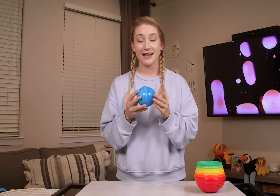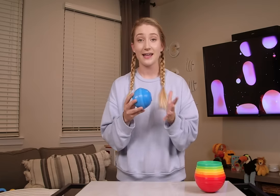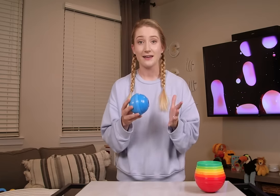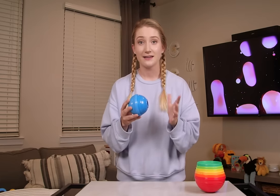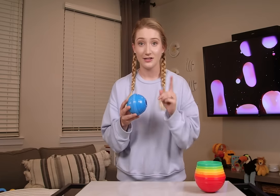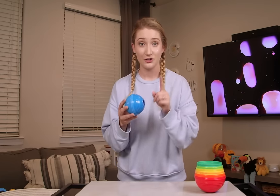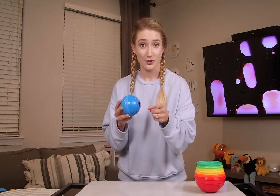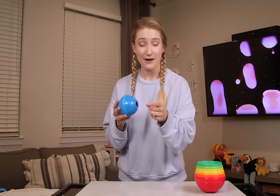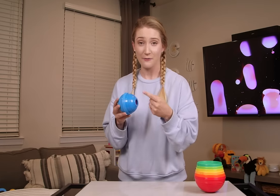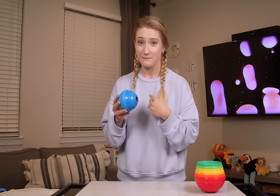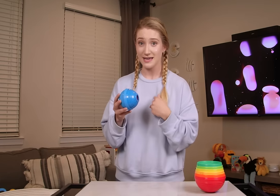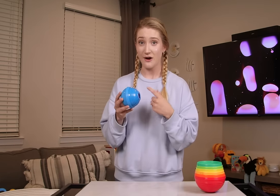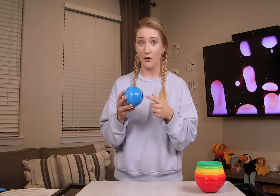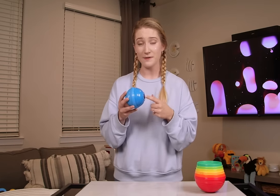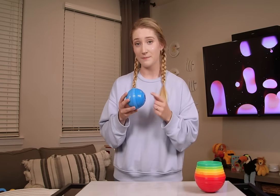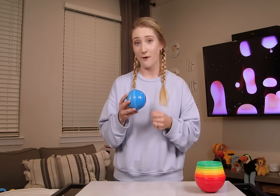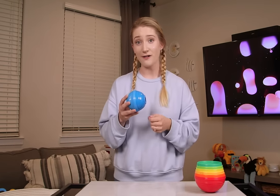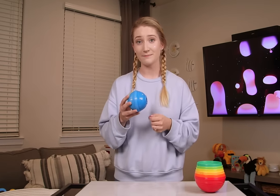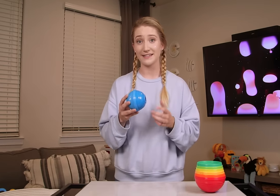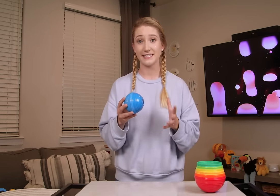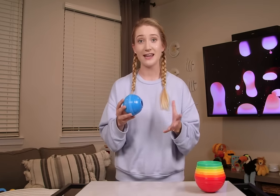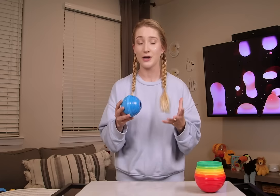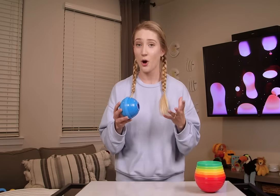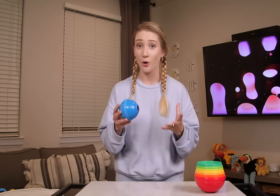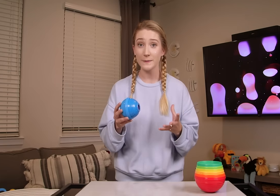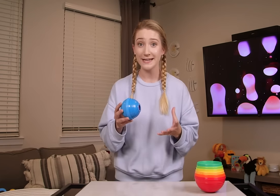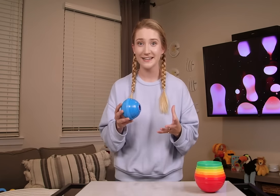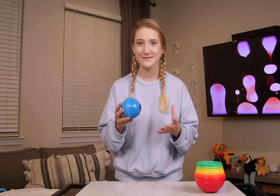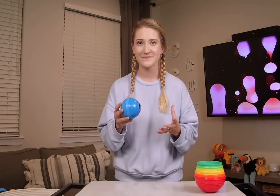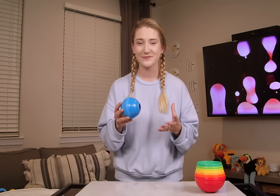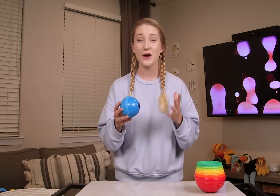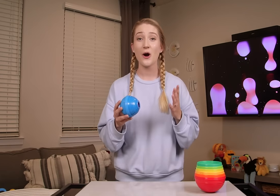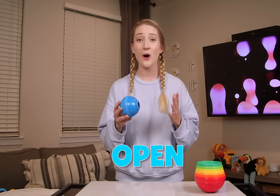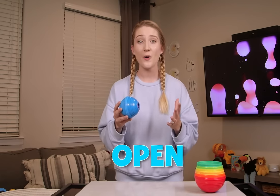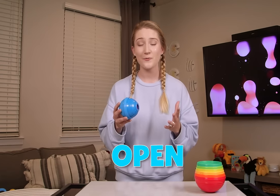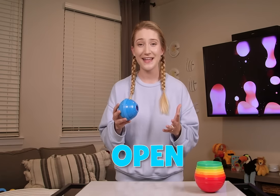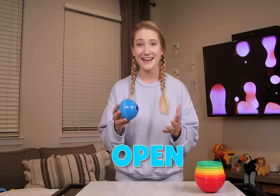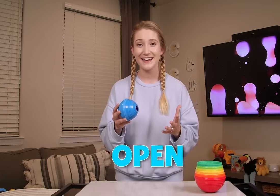Hey, can you help me open the ball by saying open? Open.